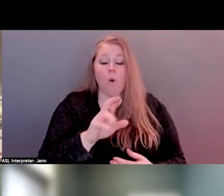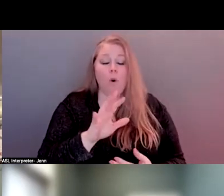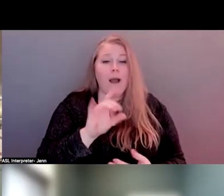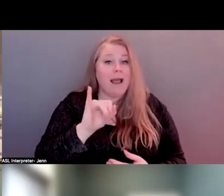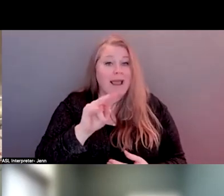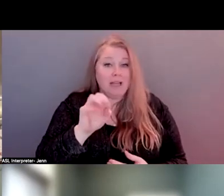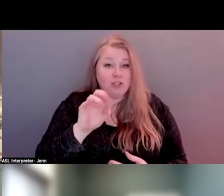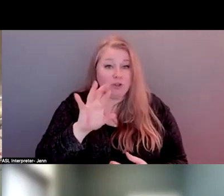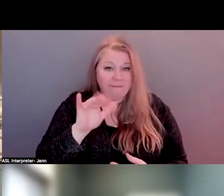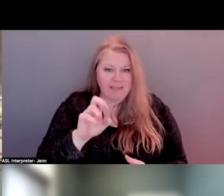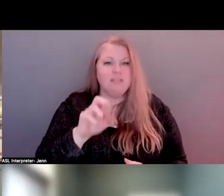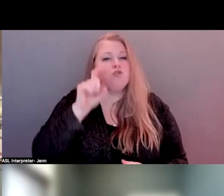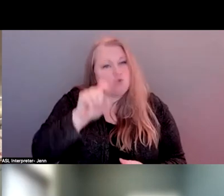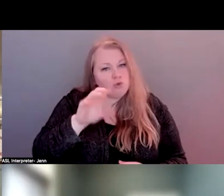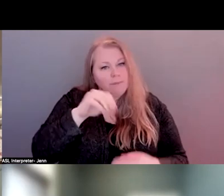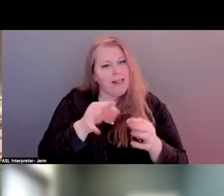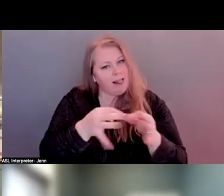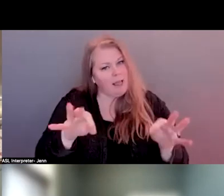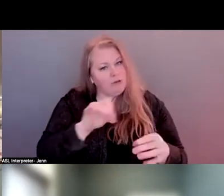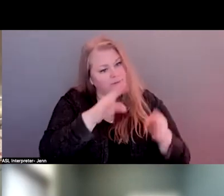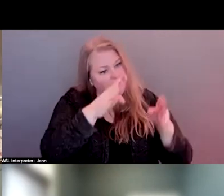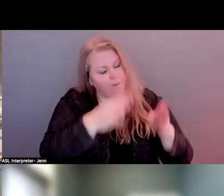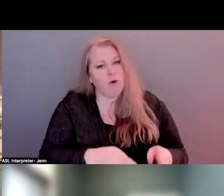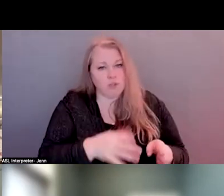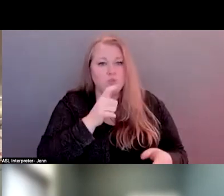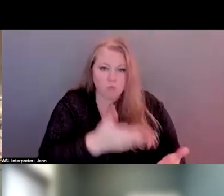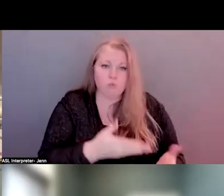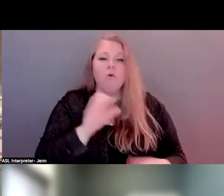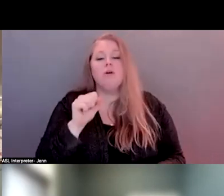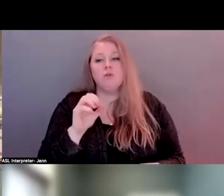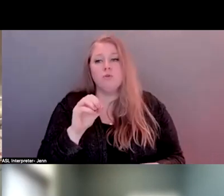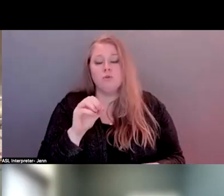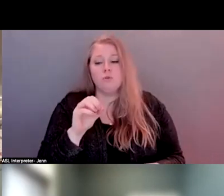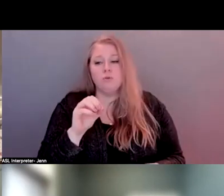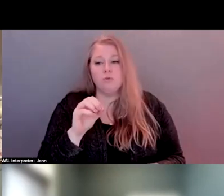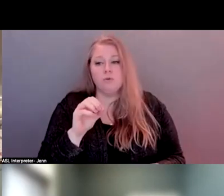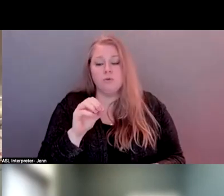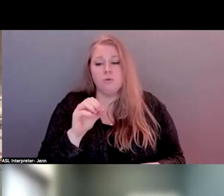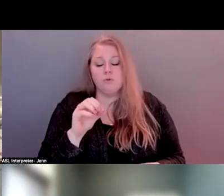language of the person who is -- mm-hmm. So otherwise, we would -- it would lead to